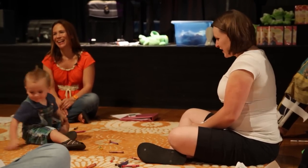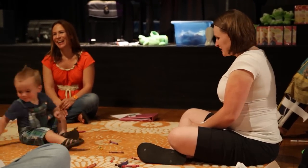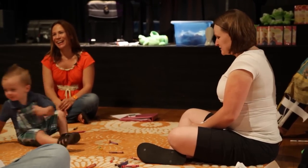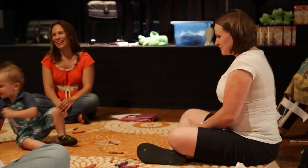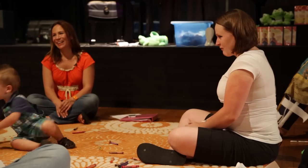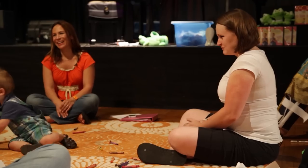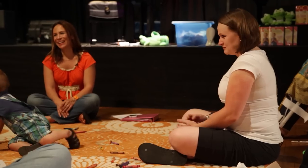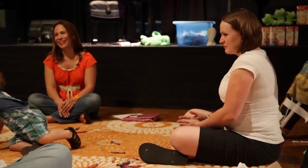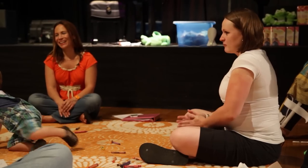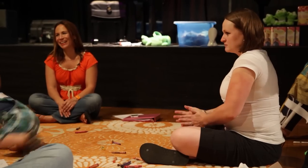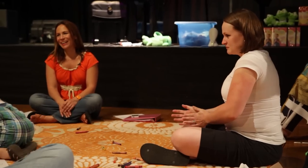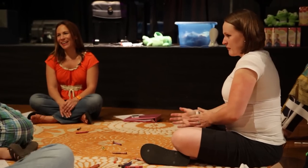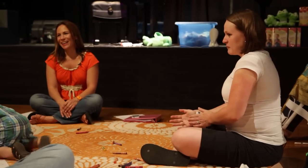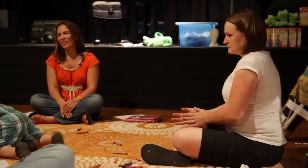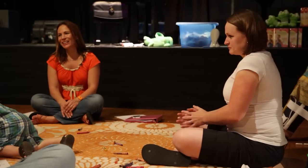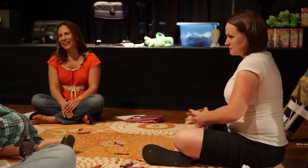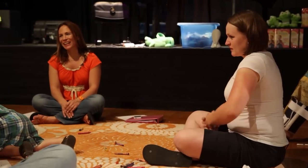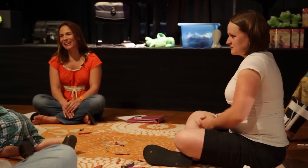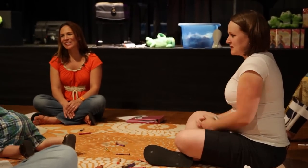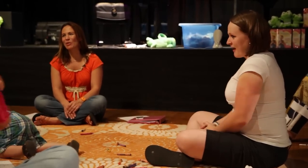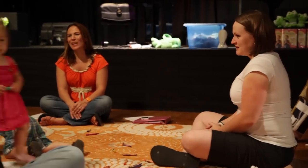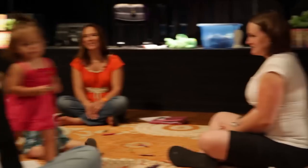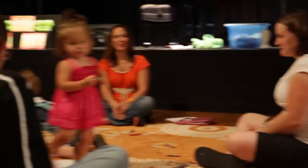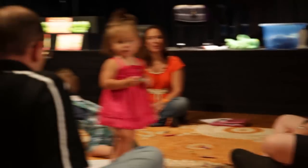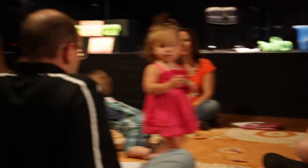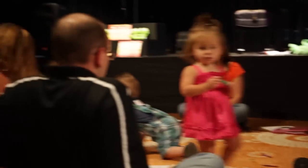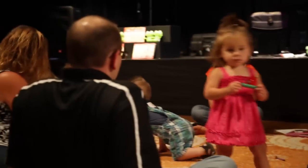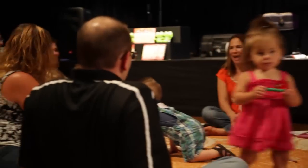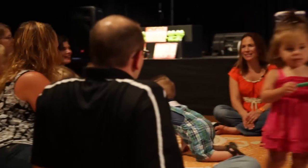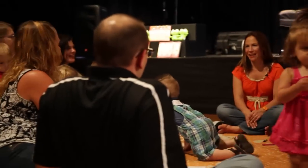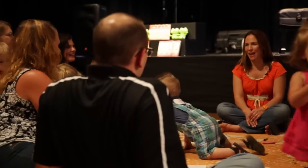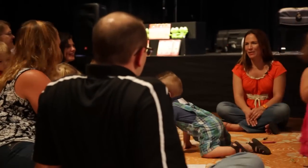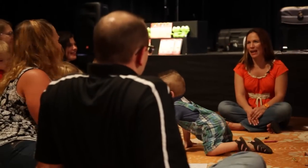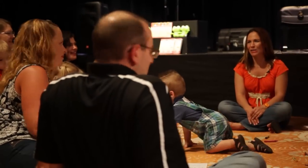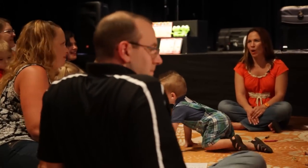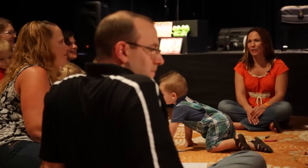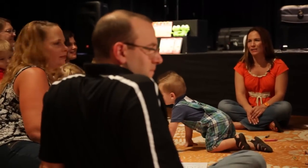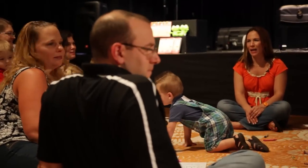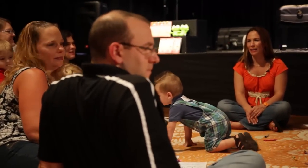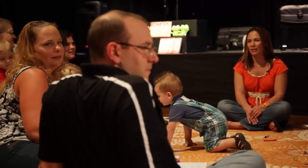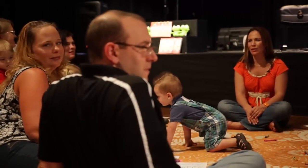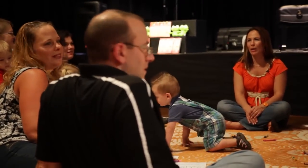I sign and then I go into it and they’re like … Really? It's so amazing to me that people still ask why do you sign.